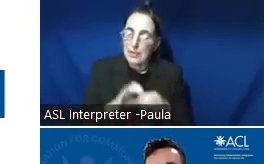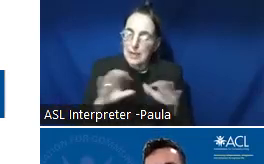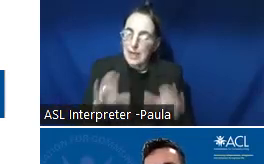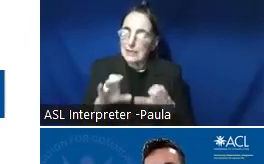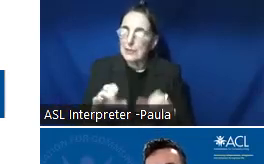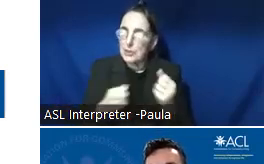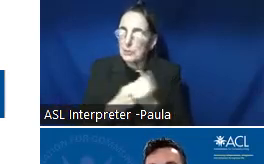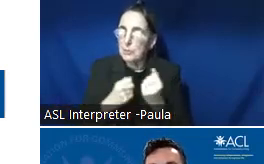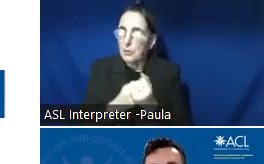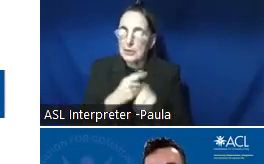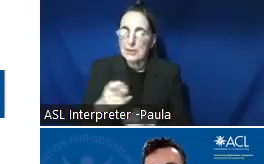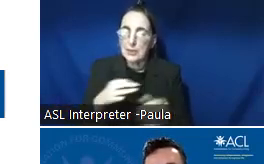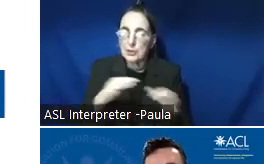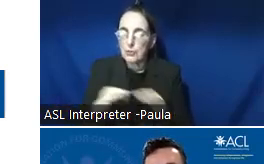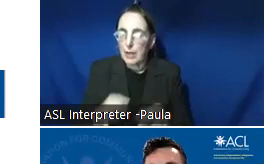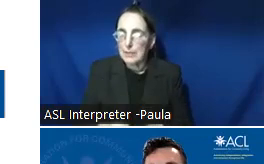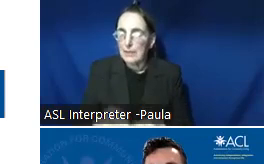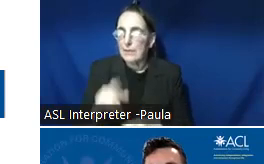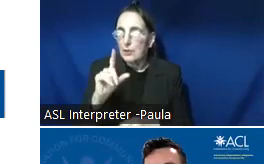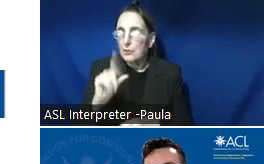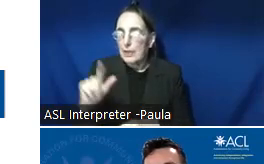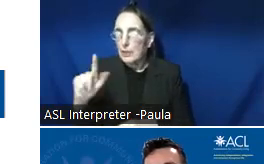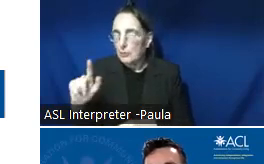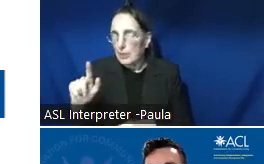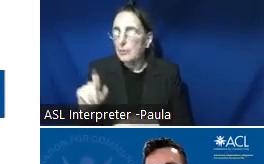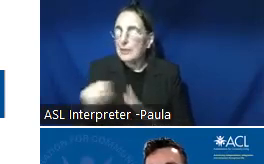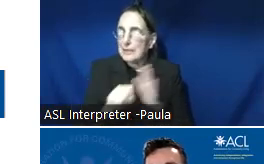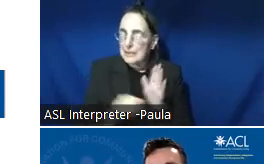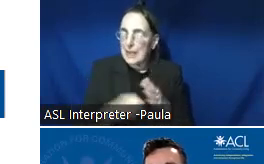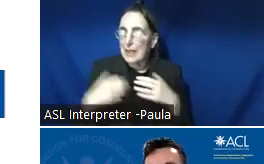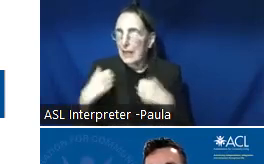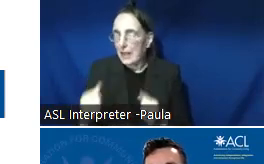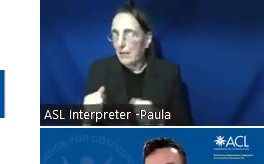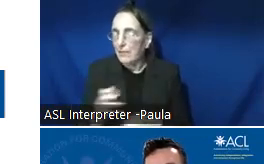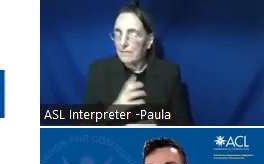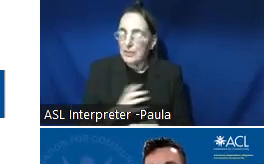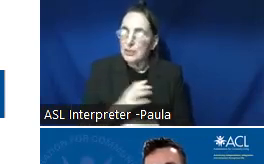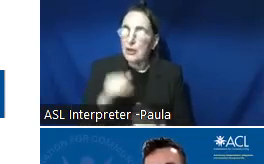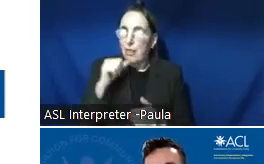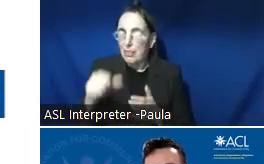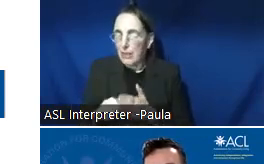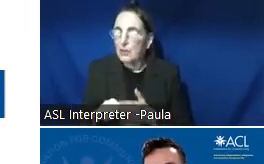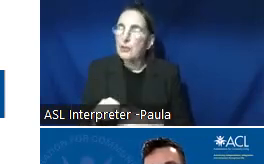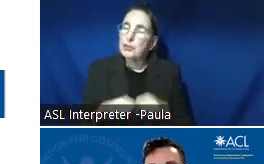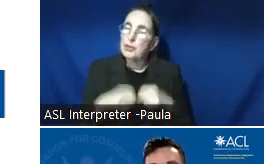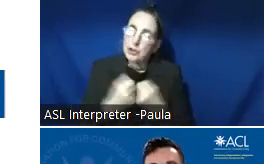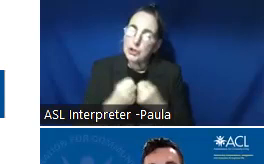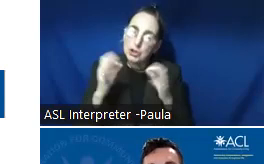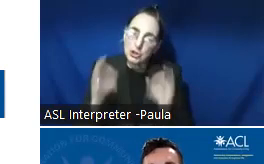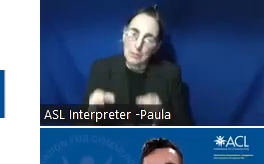2021 state health official letter on social determinants of health, which you will find linked here, and the slides have